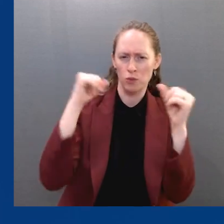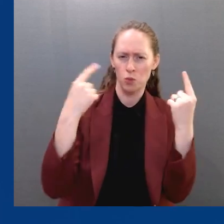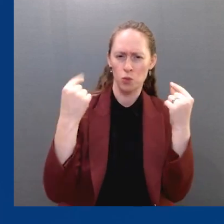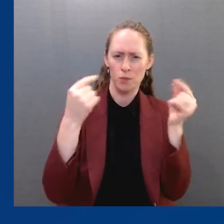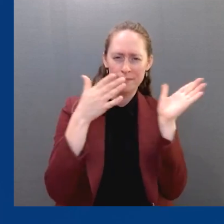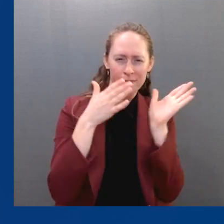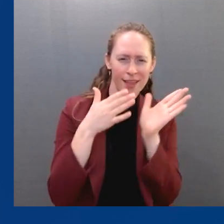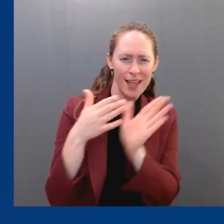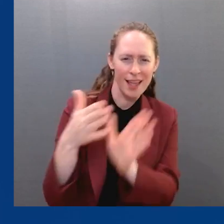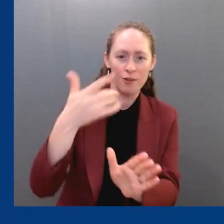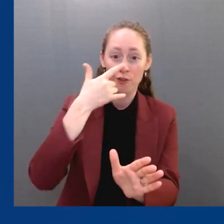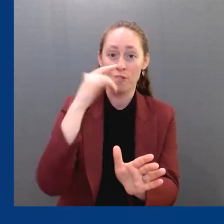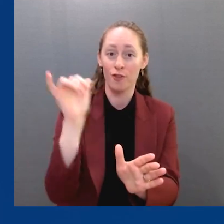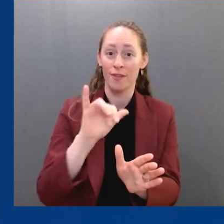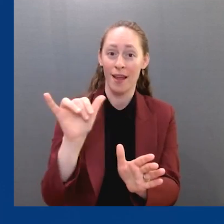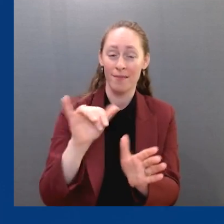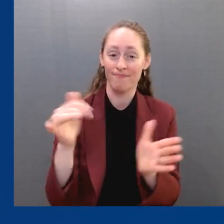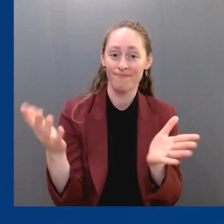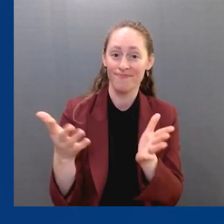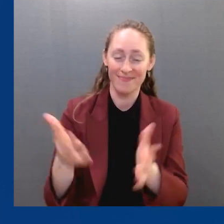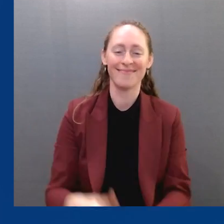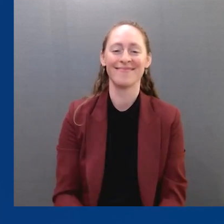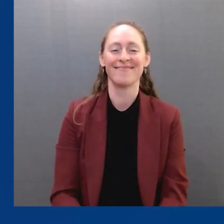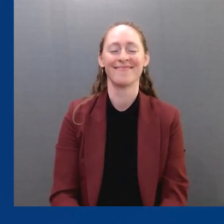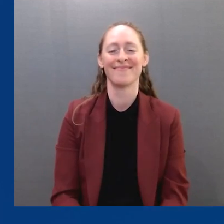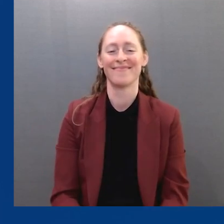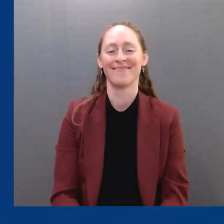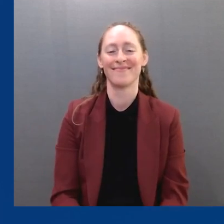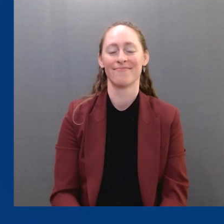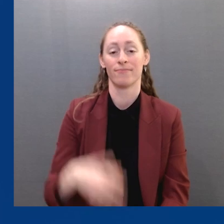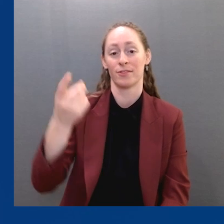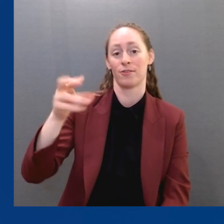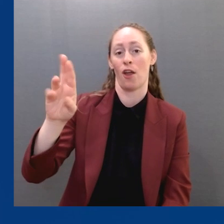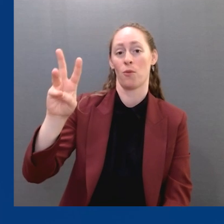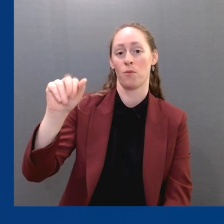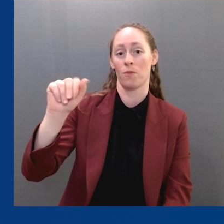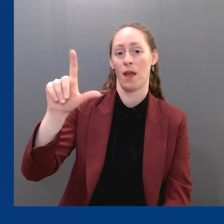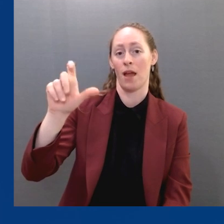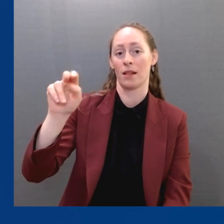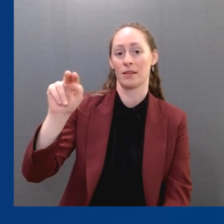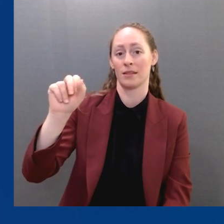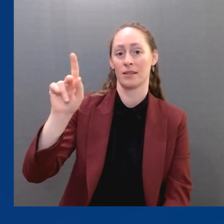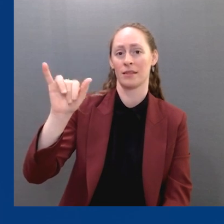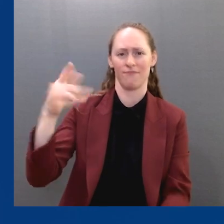we have been tracking before and BA-5, four months. We've been clear eyed that these subquery,